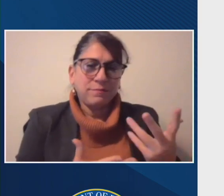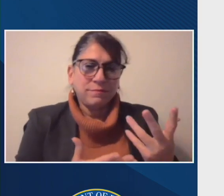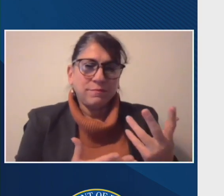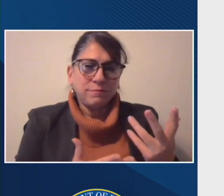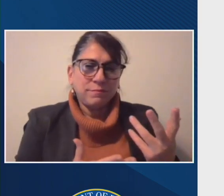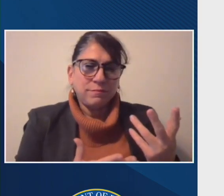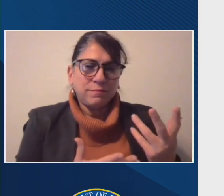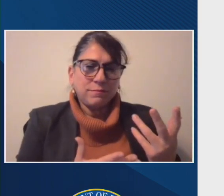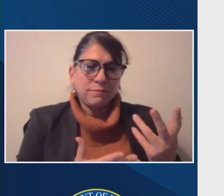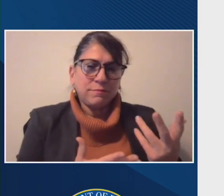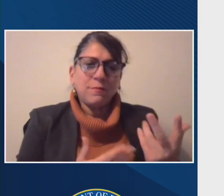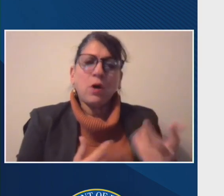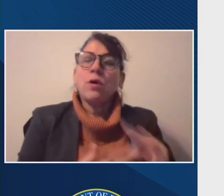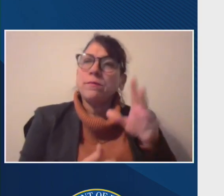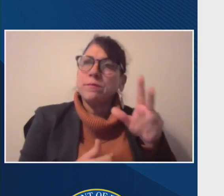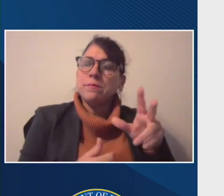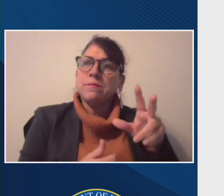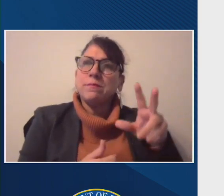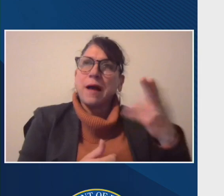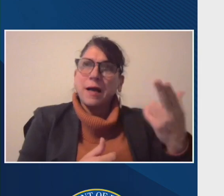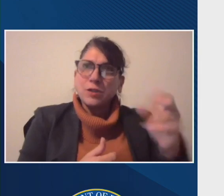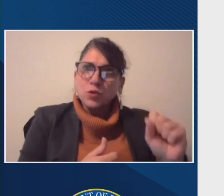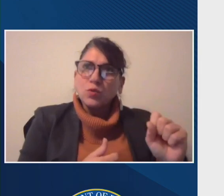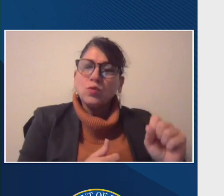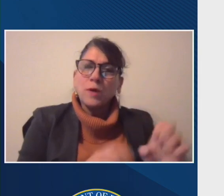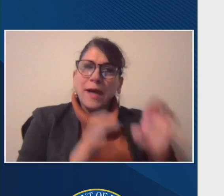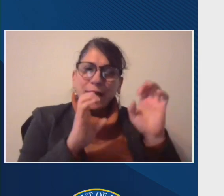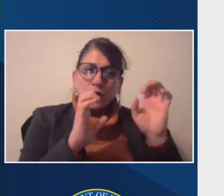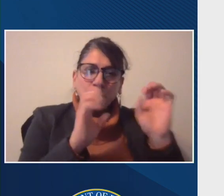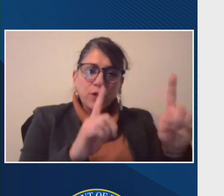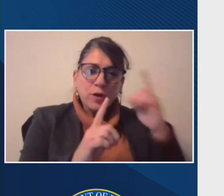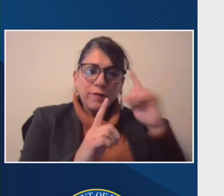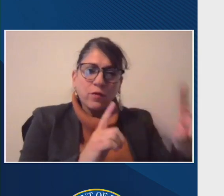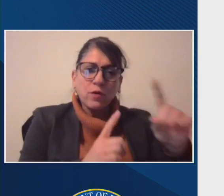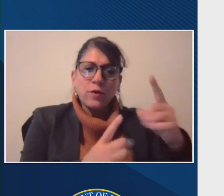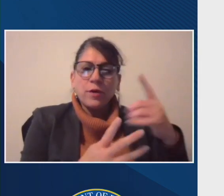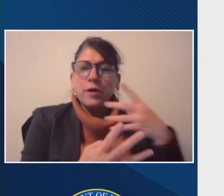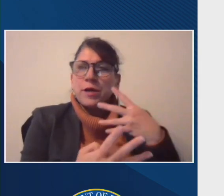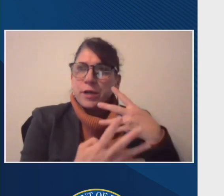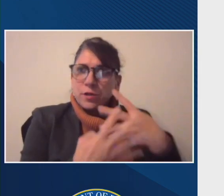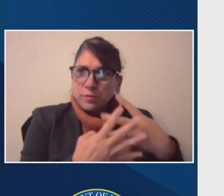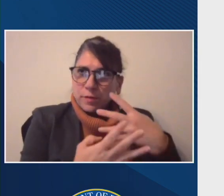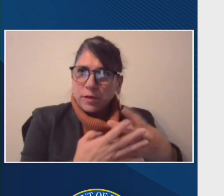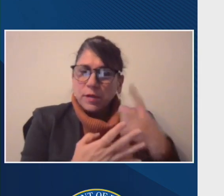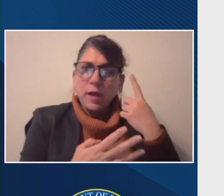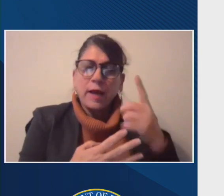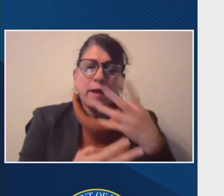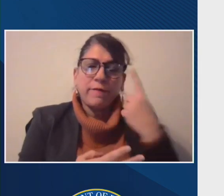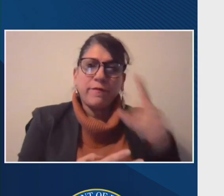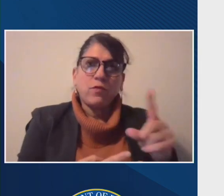And we're concerned because given the implications for incarcerated students of accreditation changes, distance education,